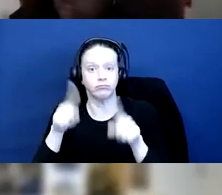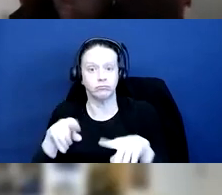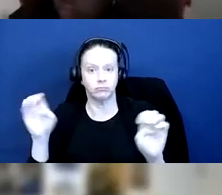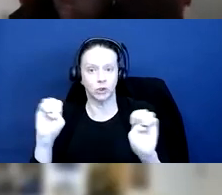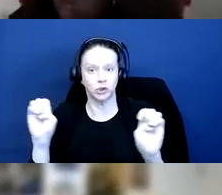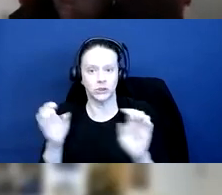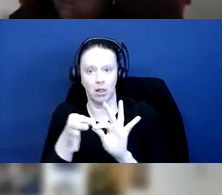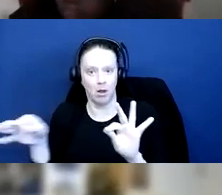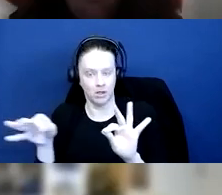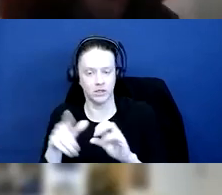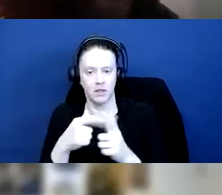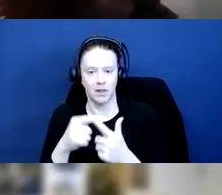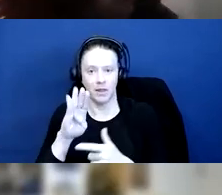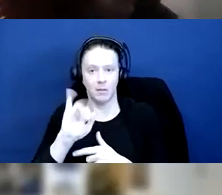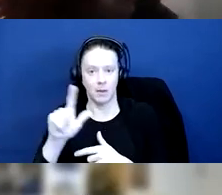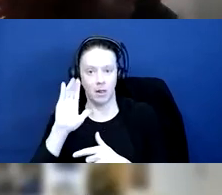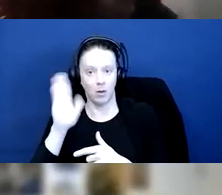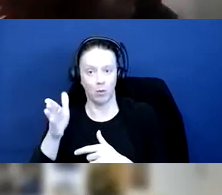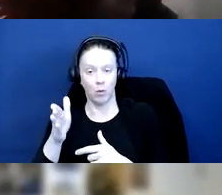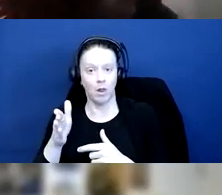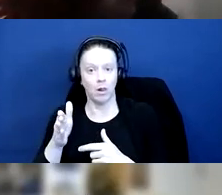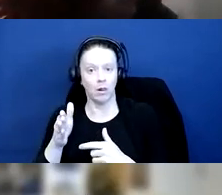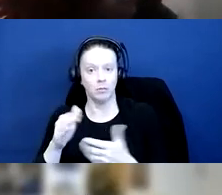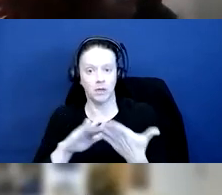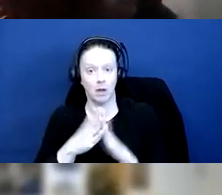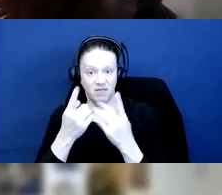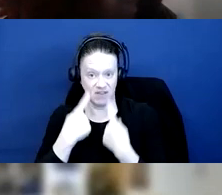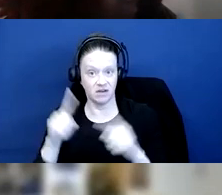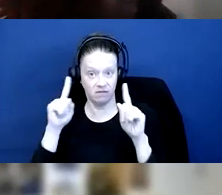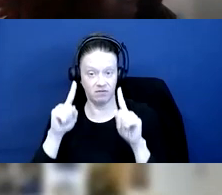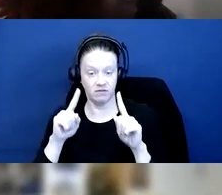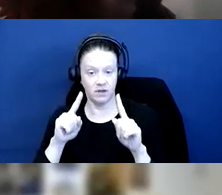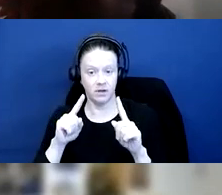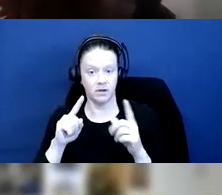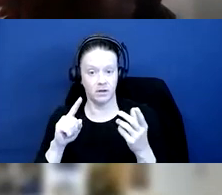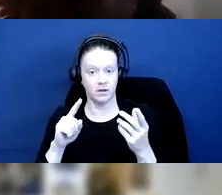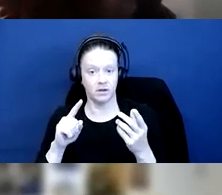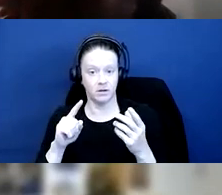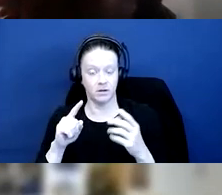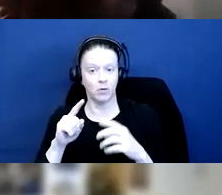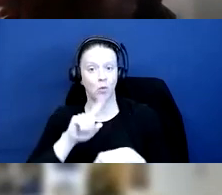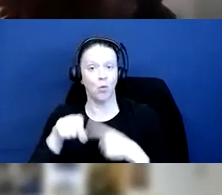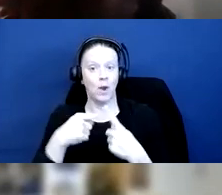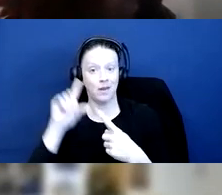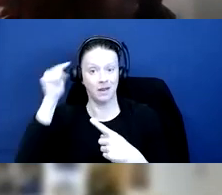the bill will go into effect upon the governor signing it into law.